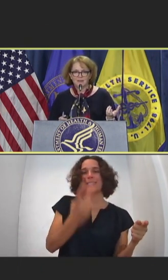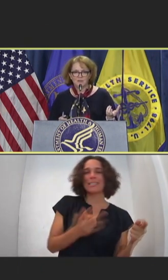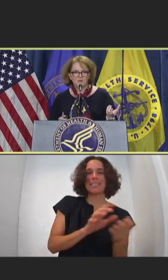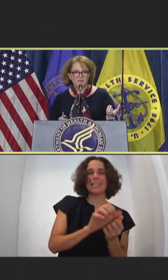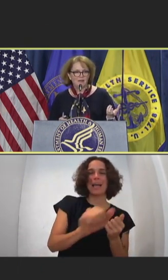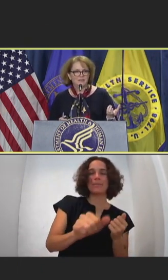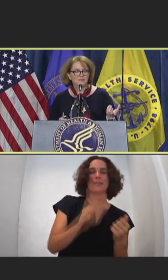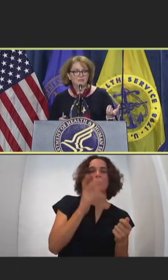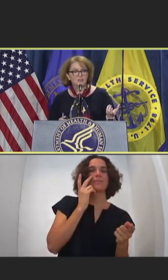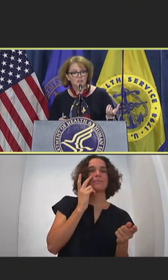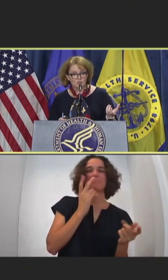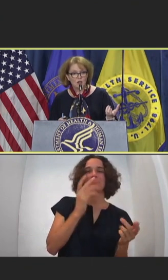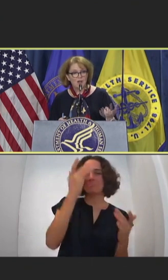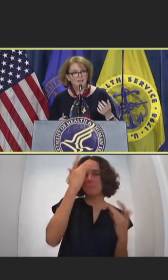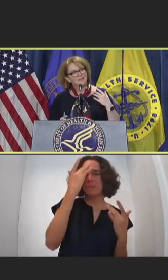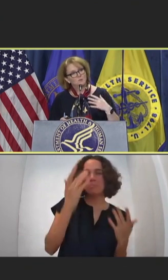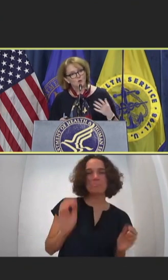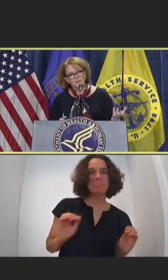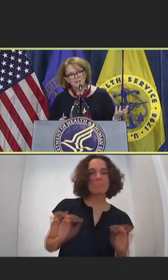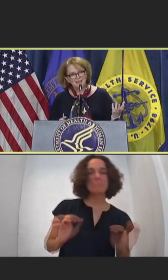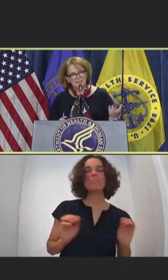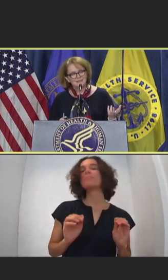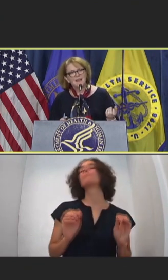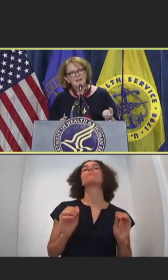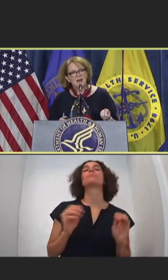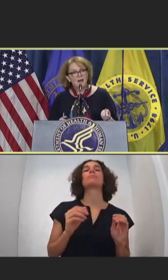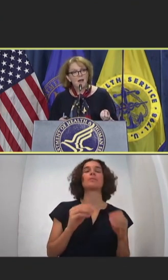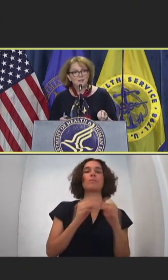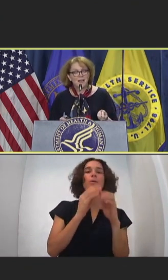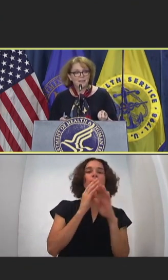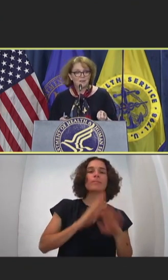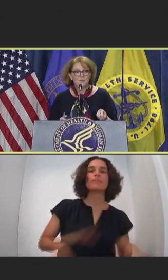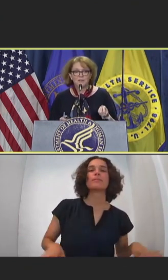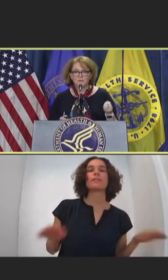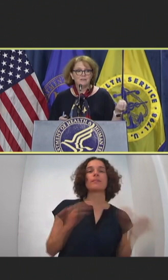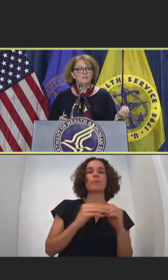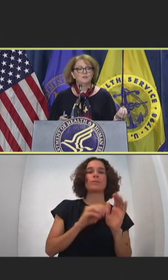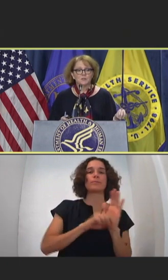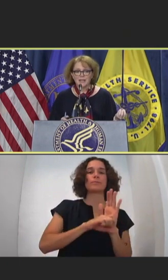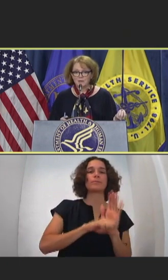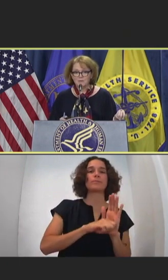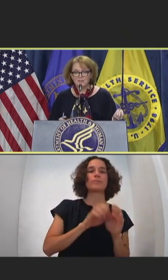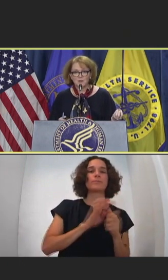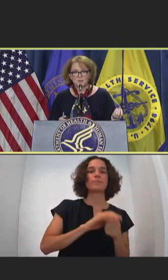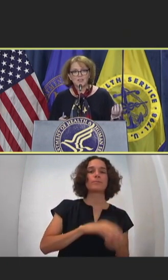B virus infections cause. It's more silent, unlike something very visible, like measles.